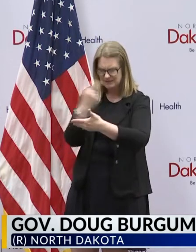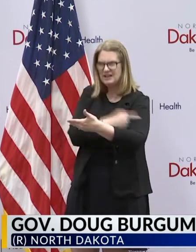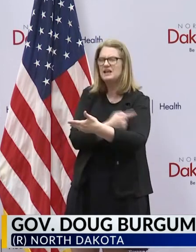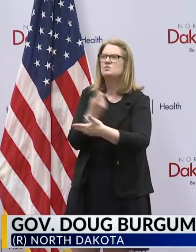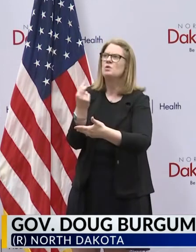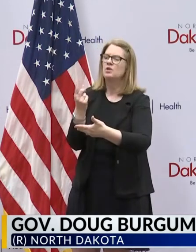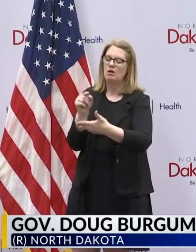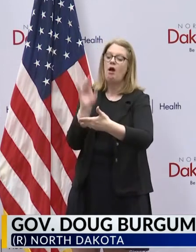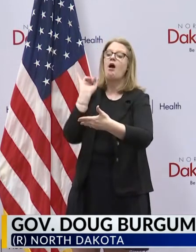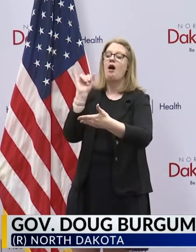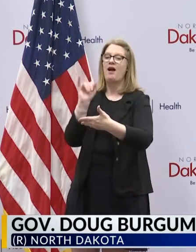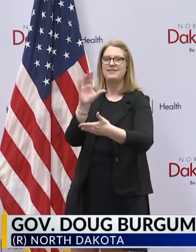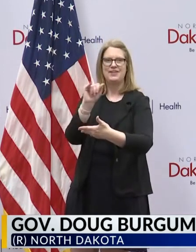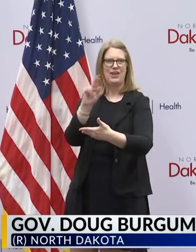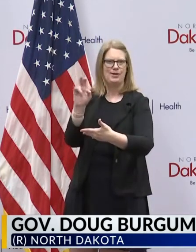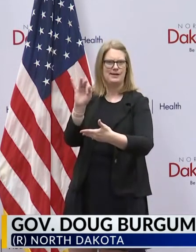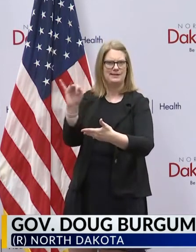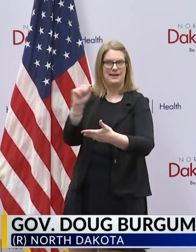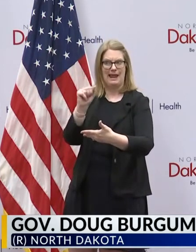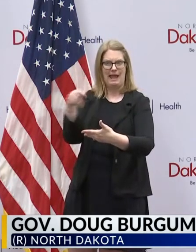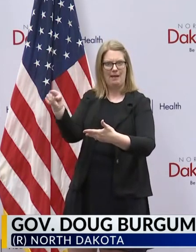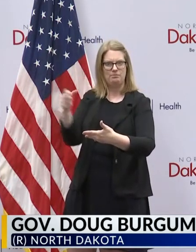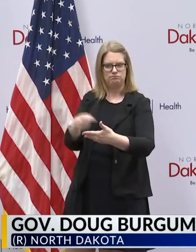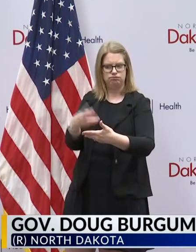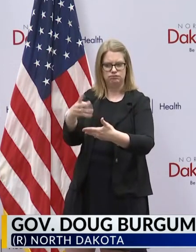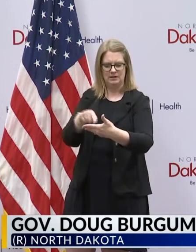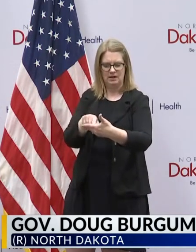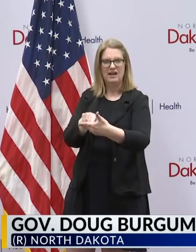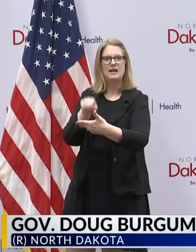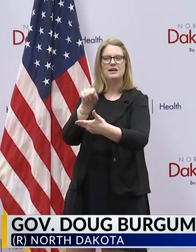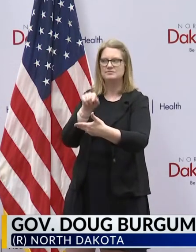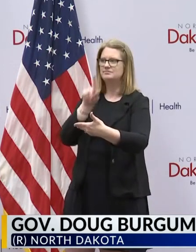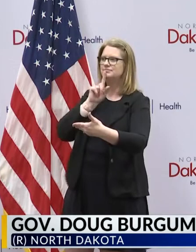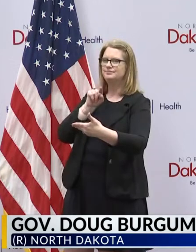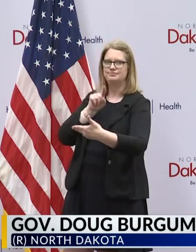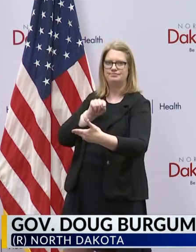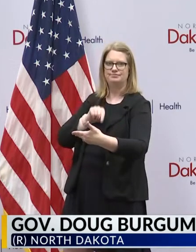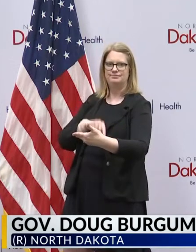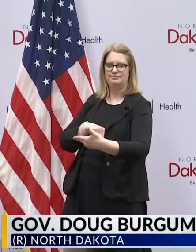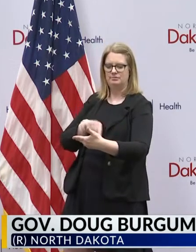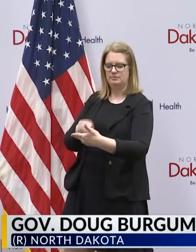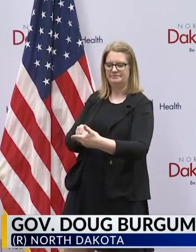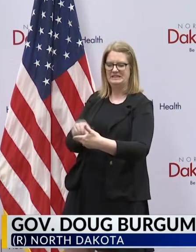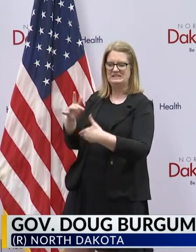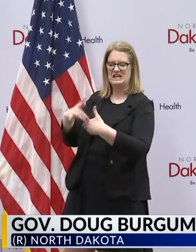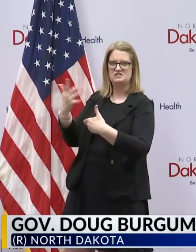ABLE TO PROVIDE MEMORY JOGGERS WHO YOURSELF AND POTENTIALLY YOU COULD GET NOTIFIED ANONYMOUSLY